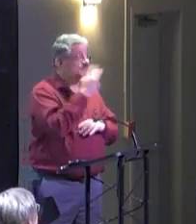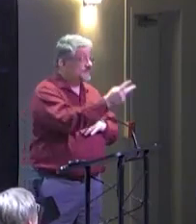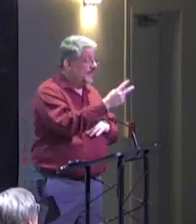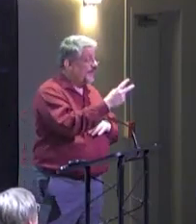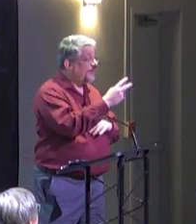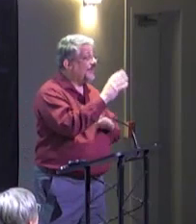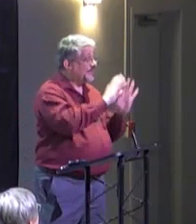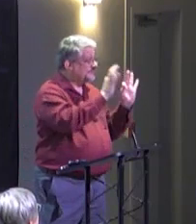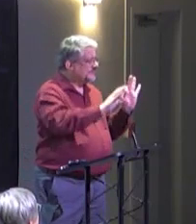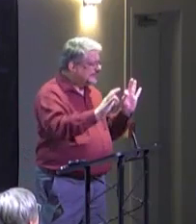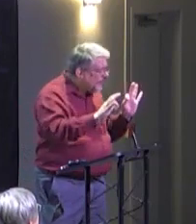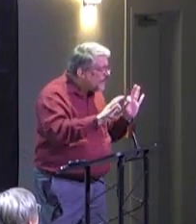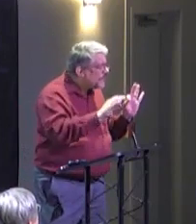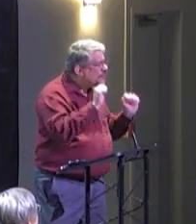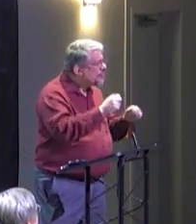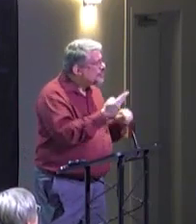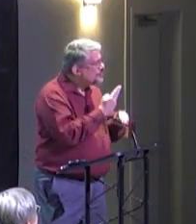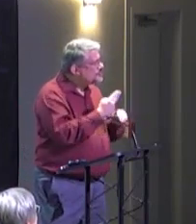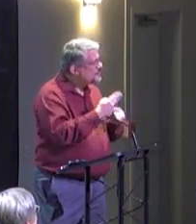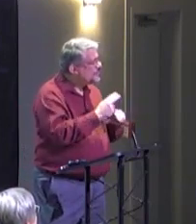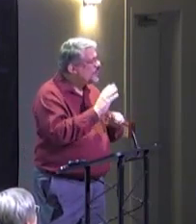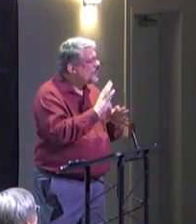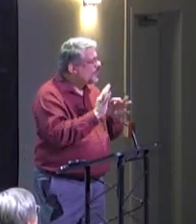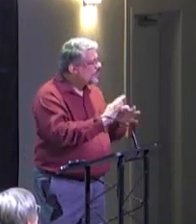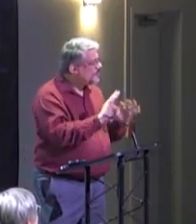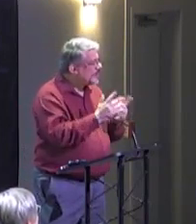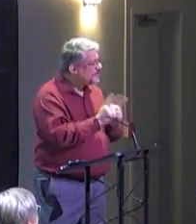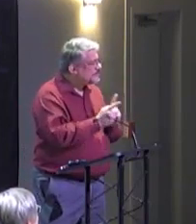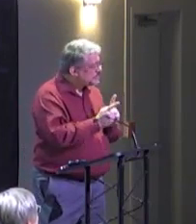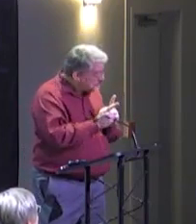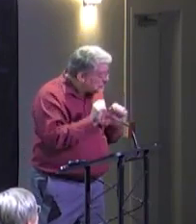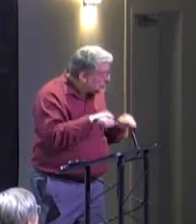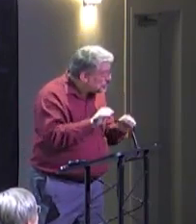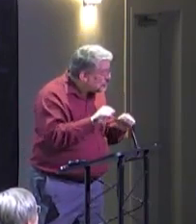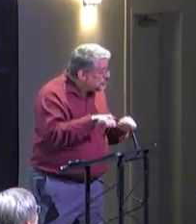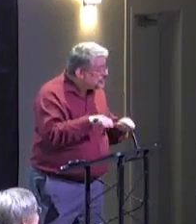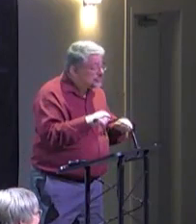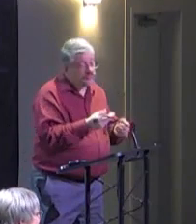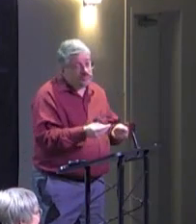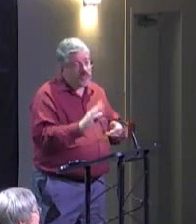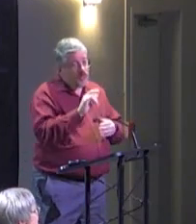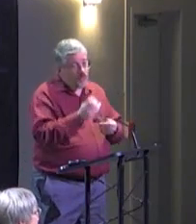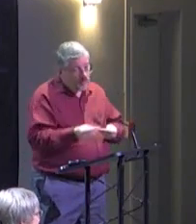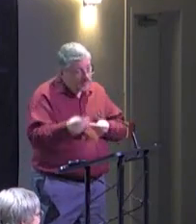Hearing people saw SLTT and the resources available and we thought we could use this for oral Bible translation.